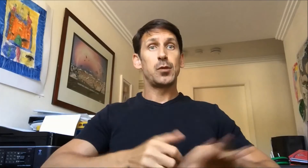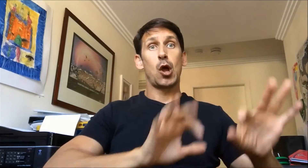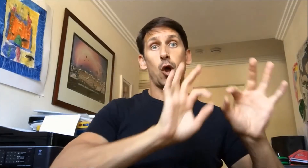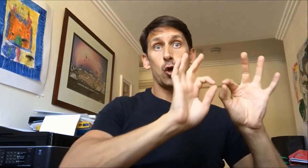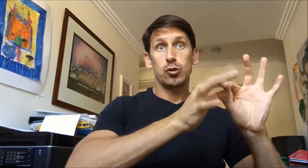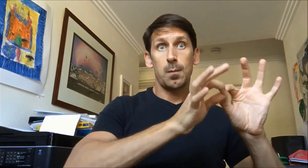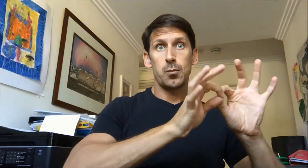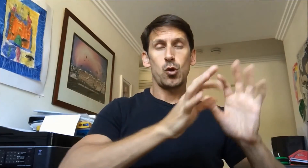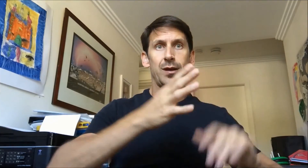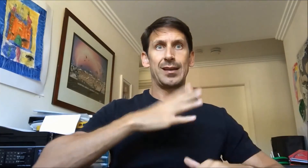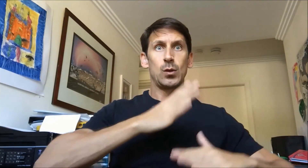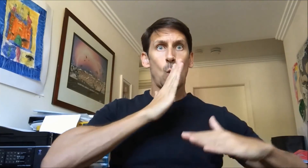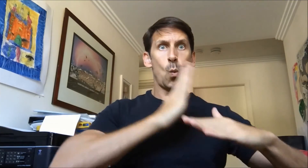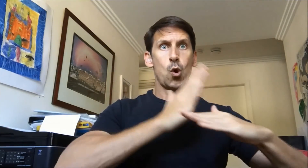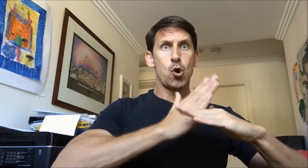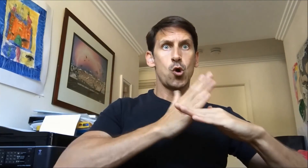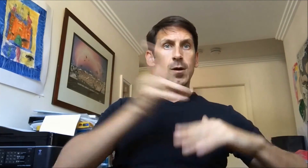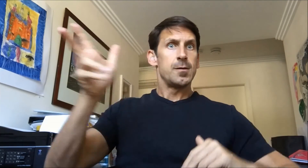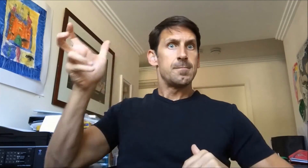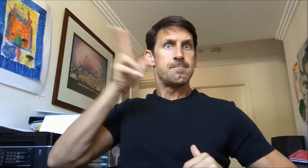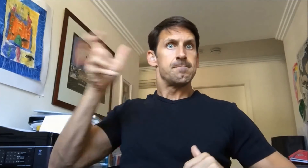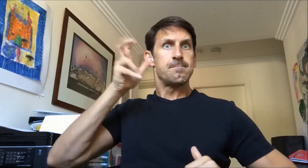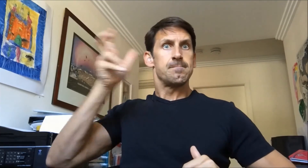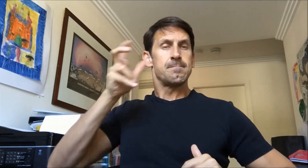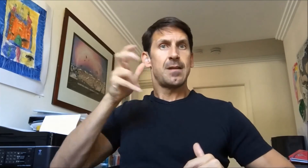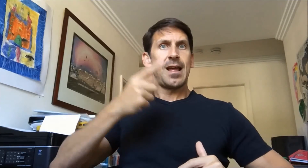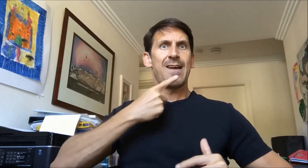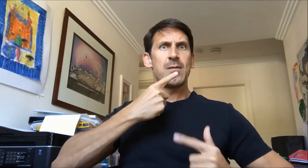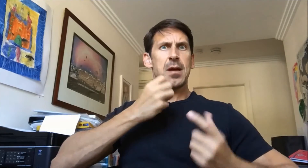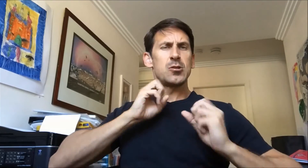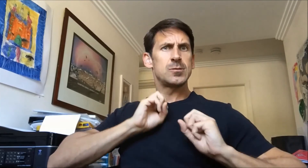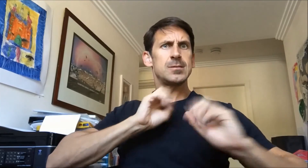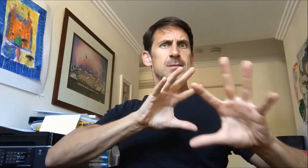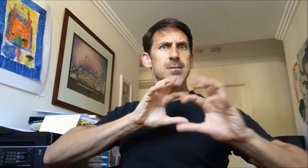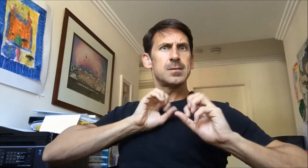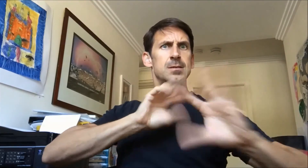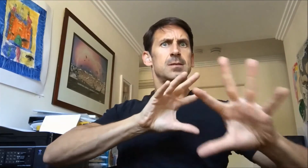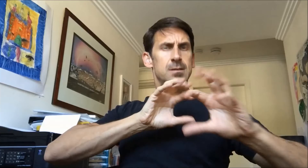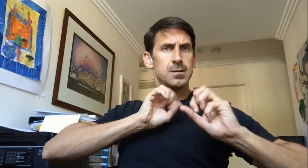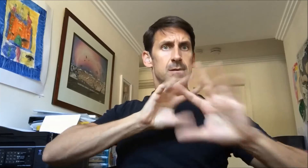interpreters need to work hard to listen to what is being said and interpret it on the fly into sign language.